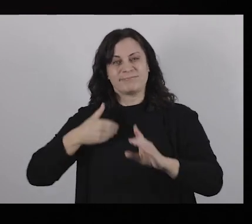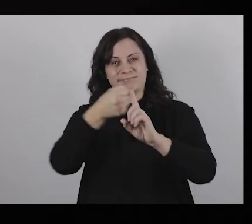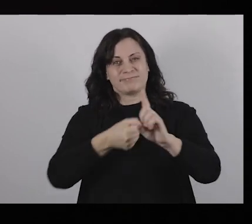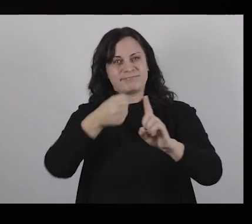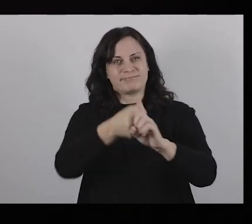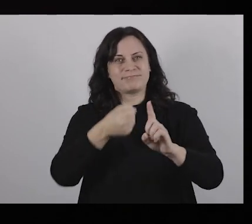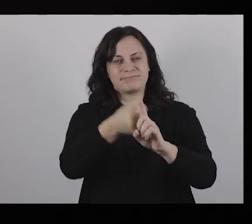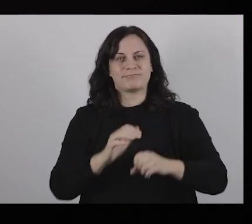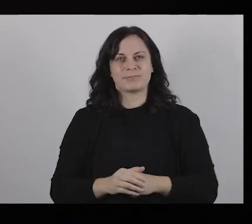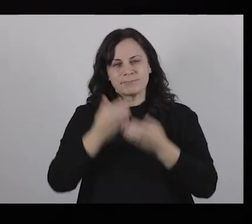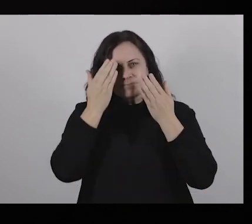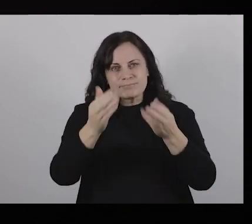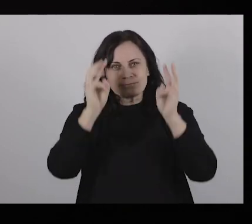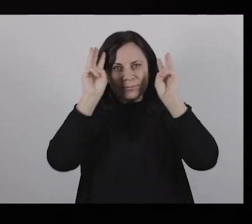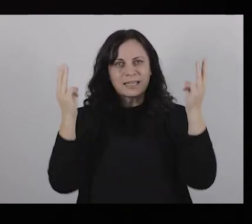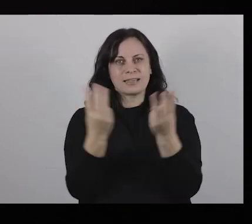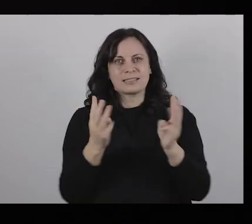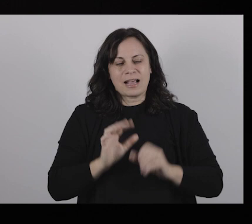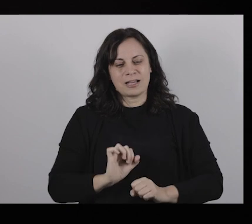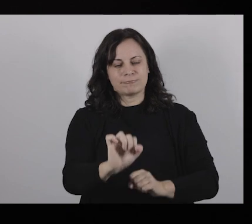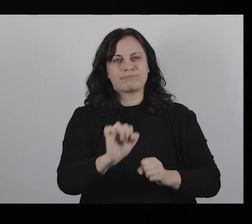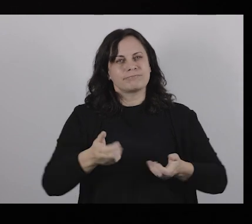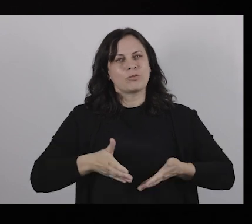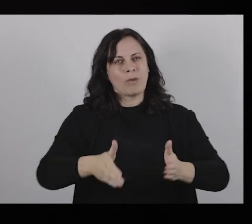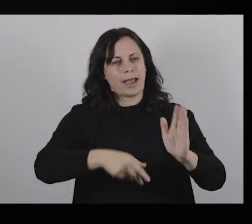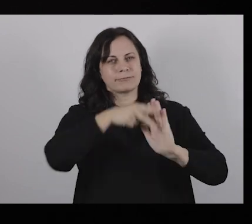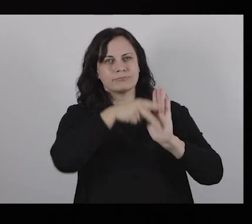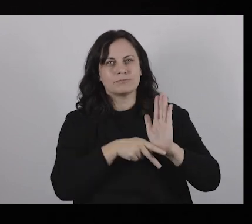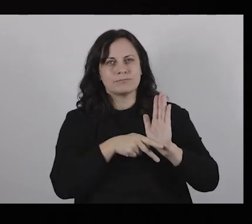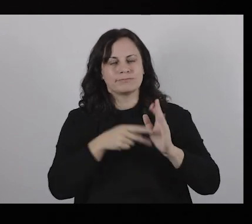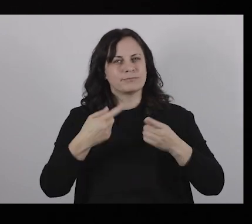I acknowledge the Kīngitanga and its principles.